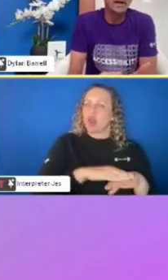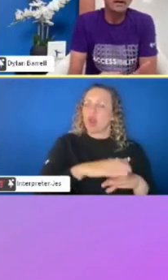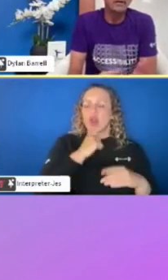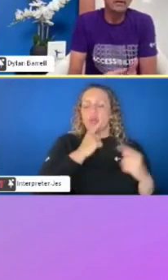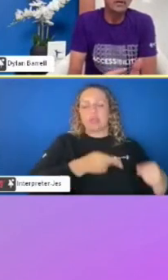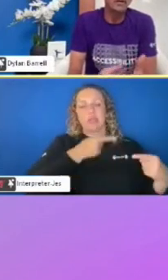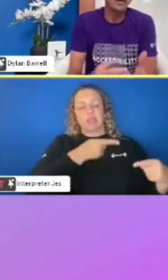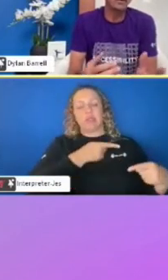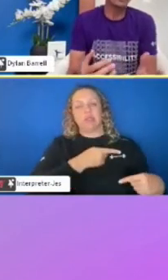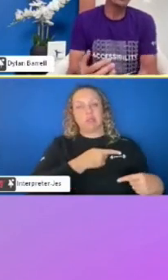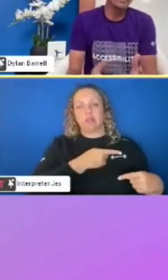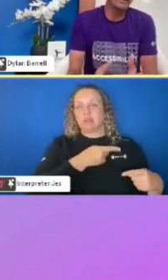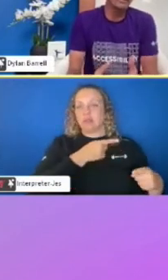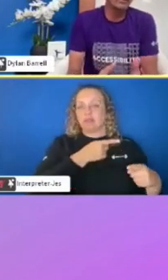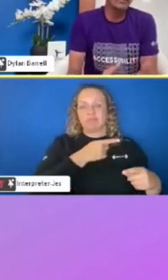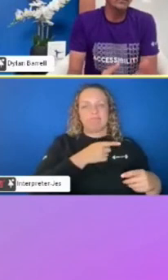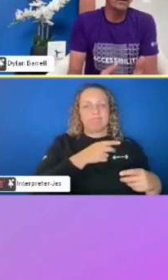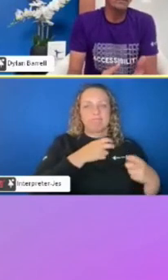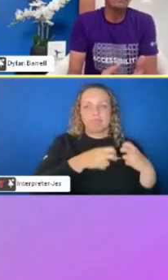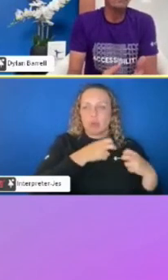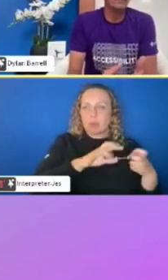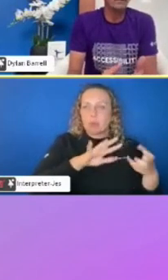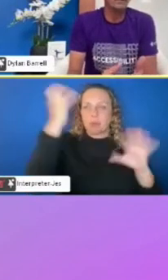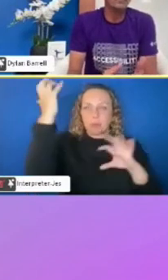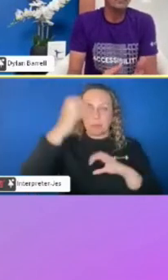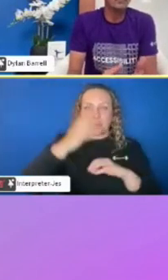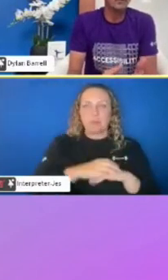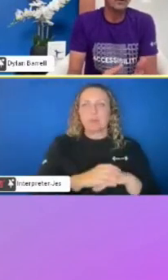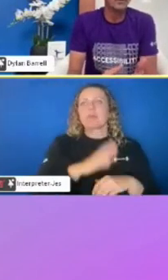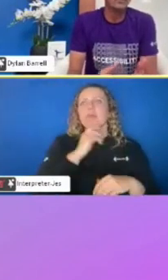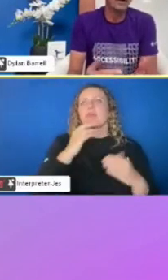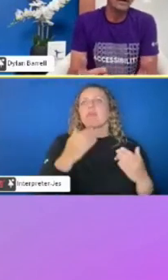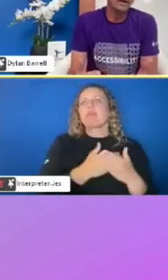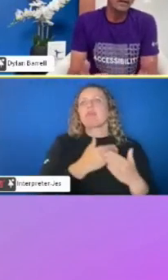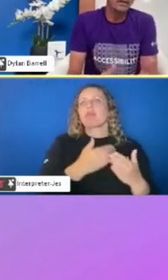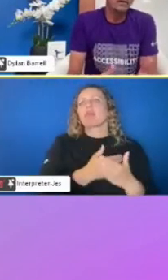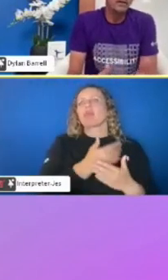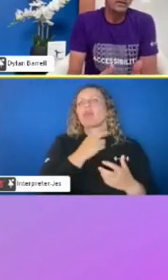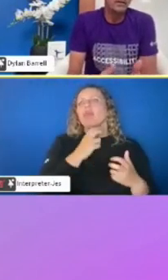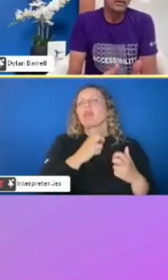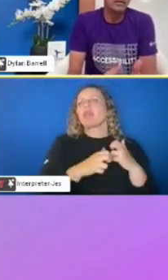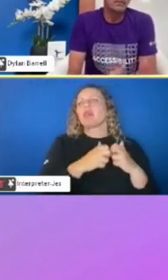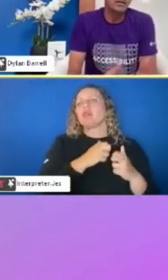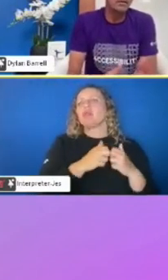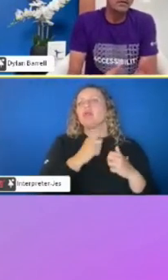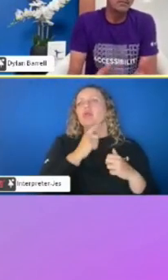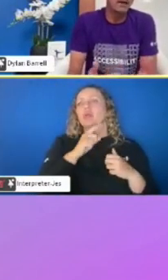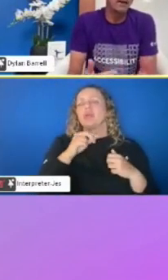And also a lot of these needs review issues were really polluting the results that were being returned